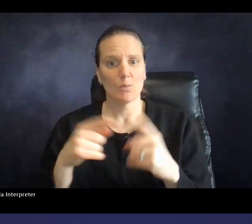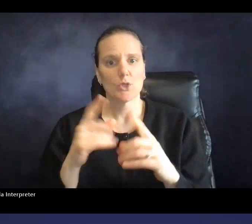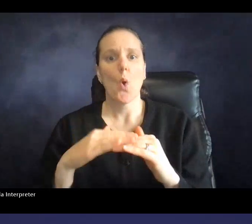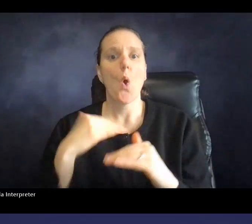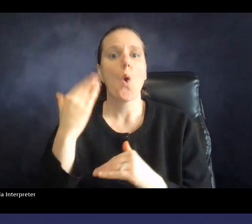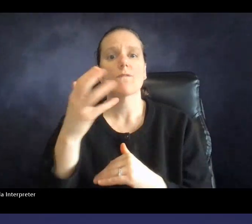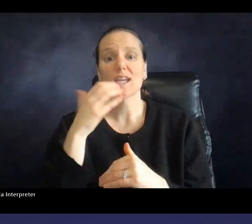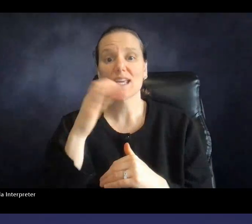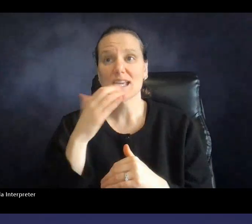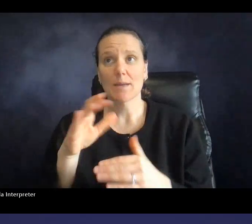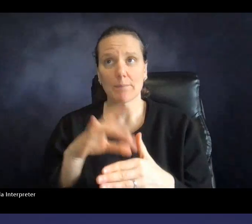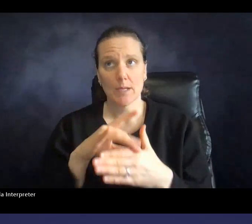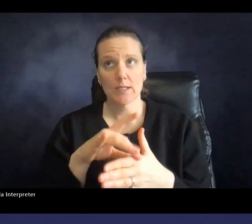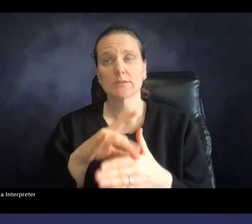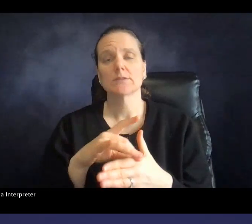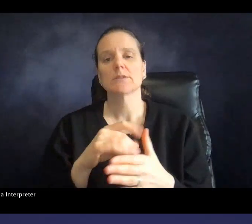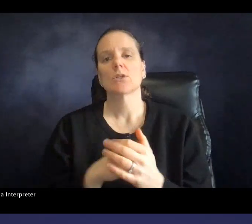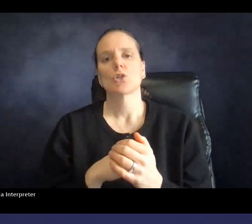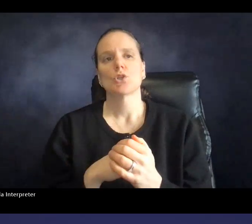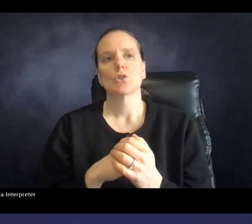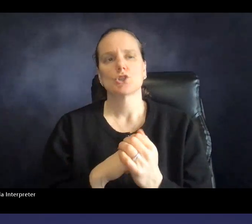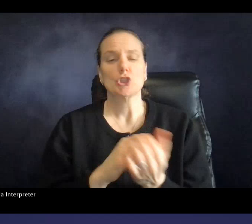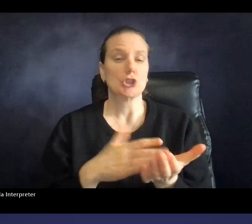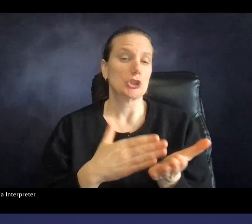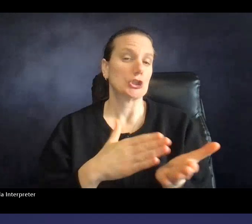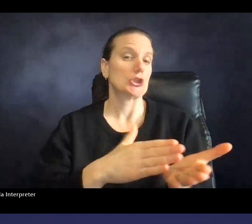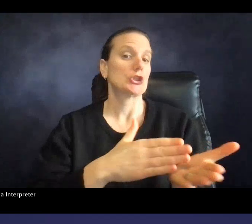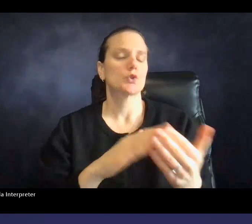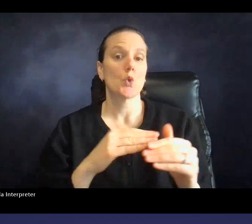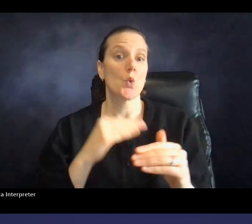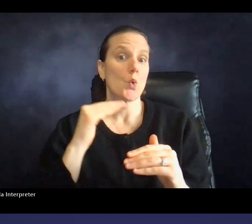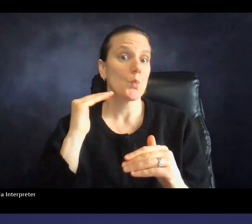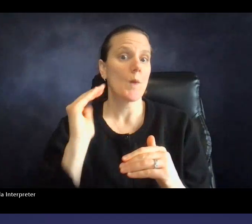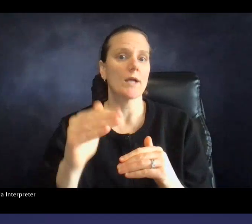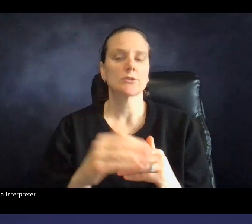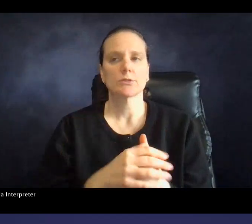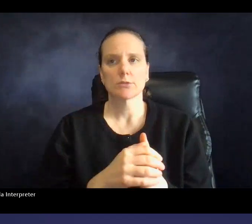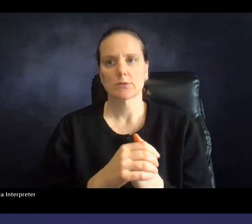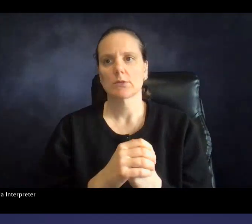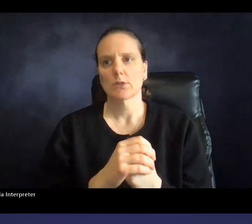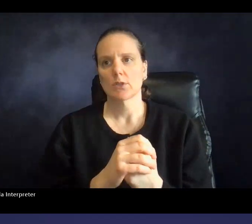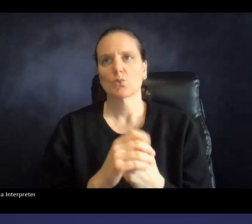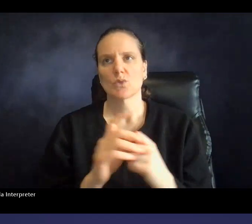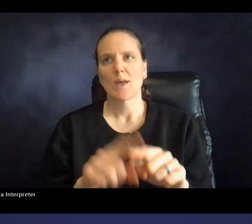or when you, when you char them, sear them too much and you're depending on that, you're gonna get these